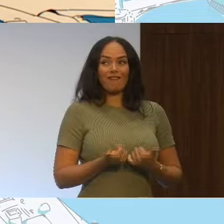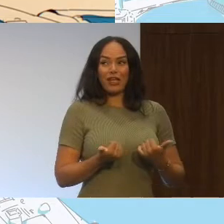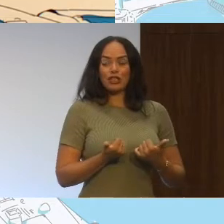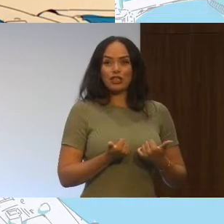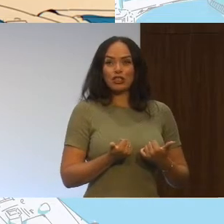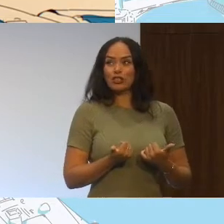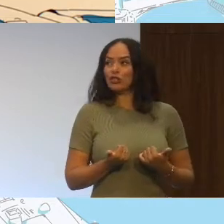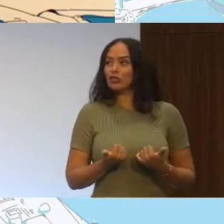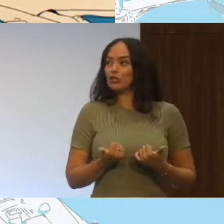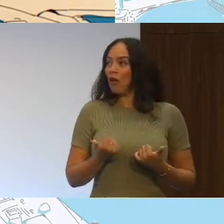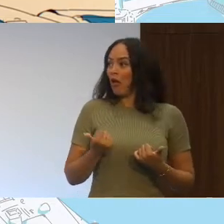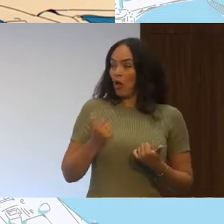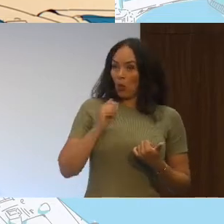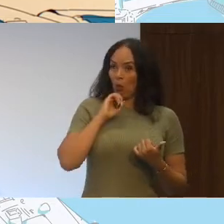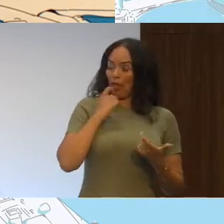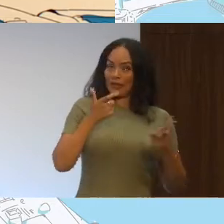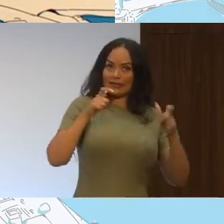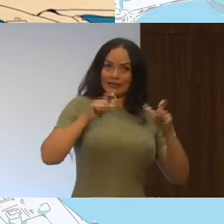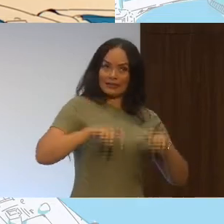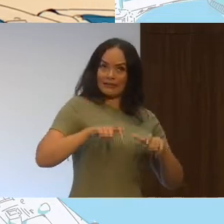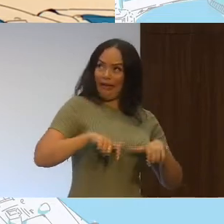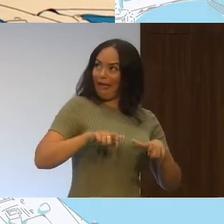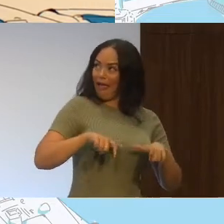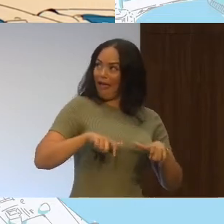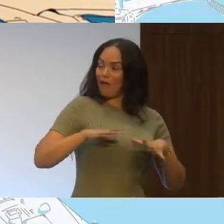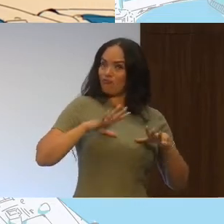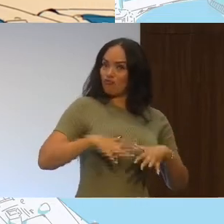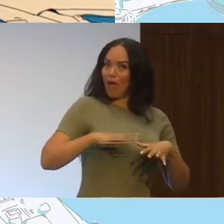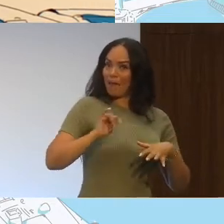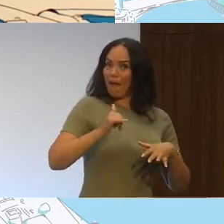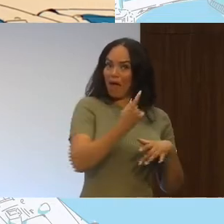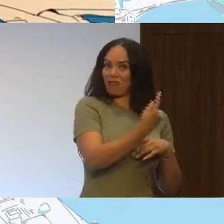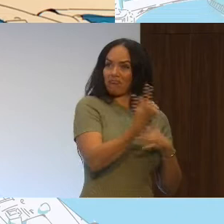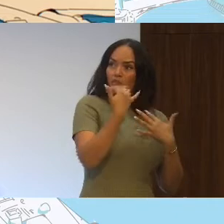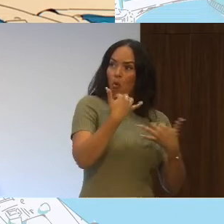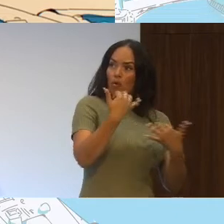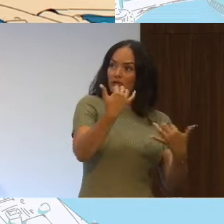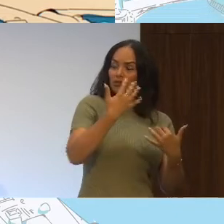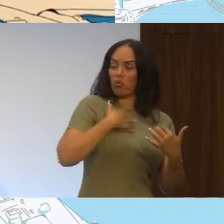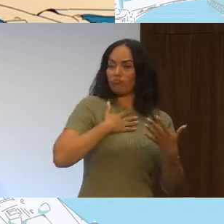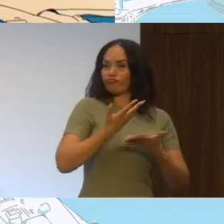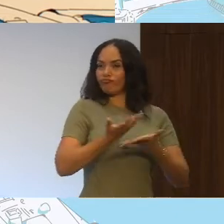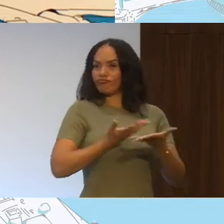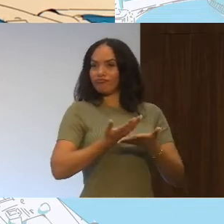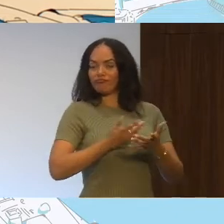You could be around for a little while at the break, maybe. Just in case that people can have a chat with you as well, of course. Perfect. Thank you. Thank you very much.